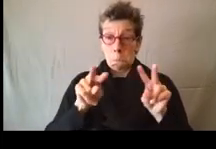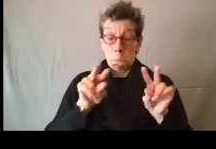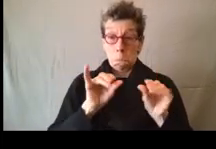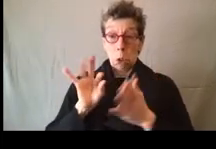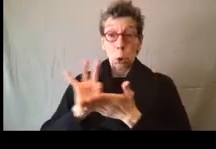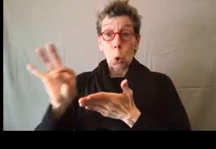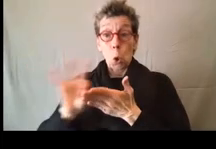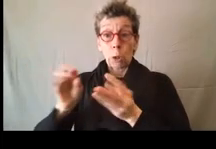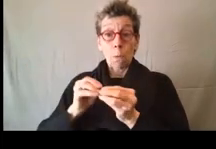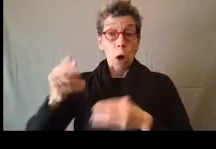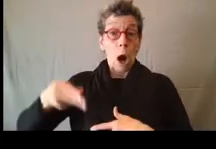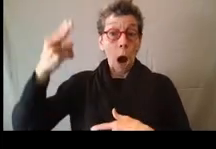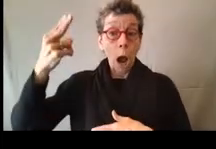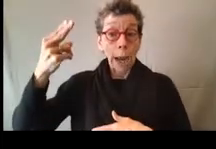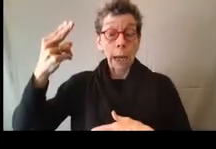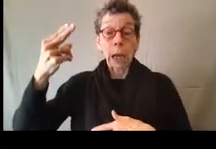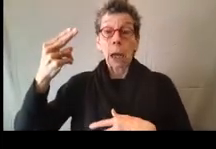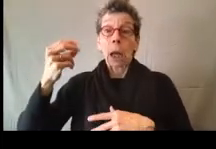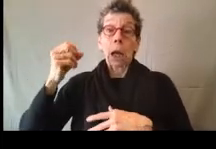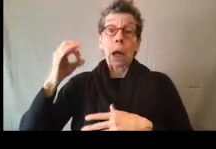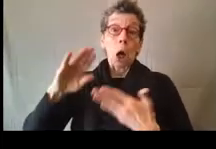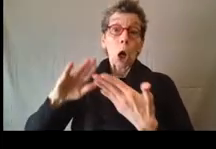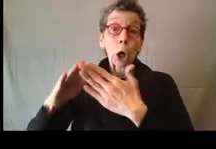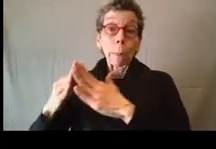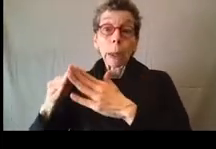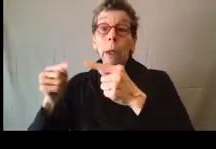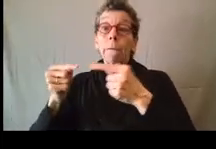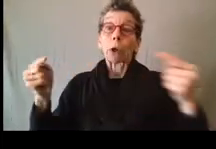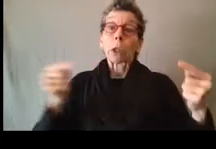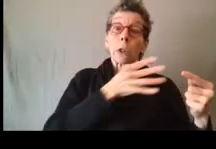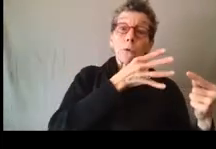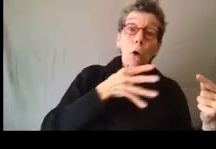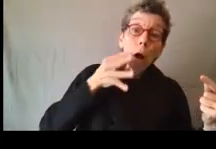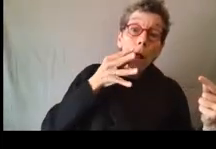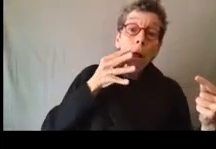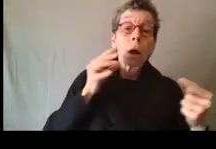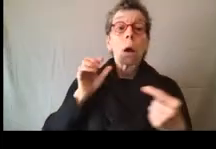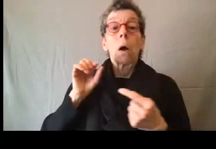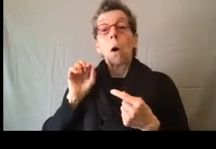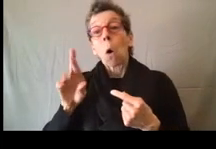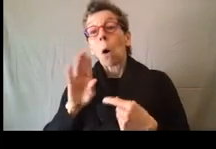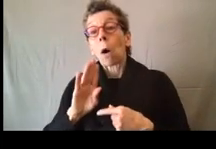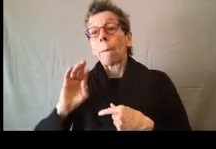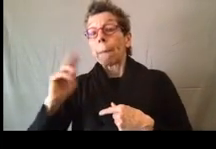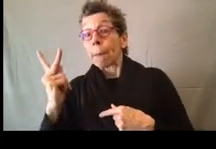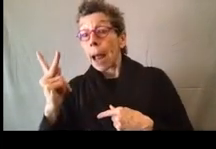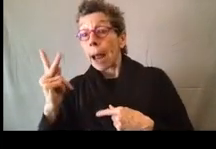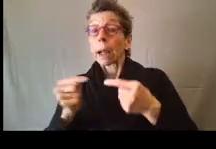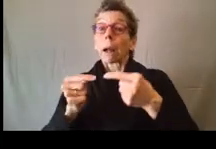looking at rural versus urban financial institutions and looking at banks versus credit unions.